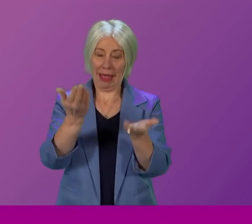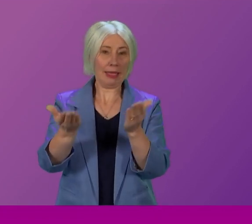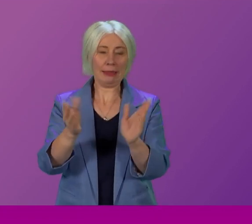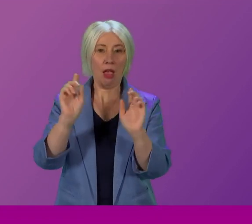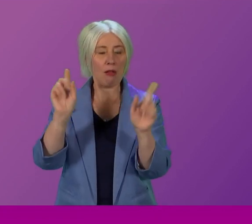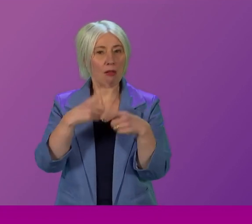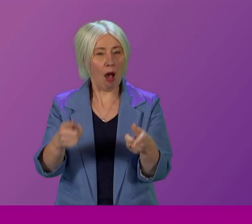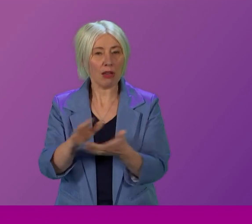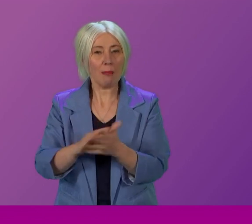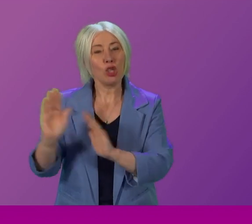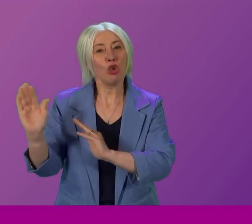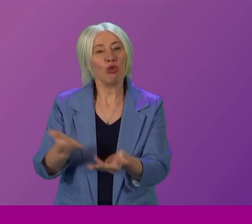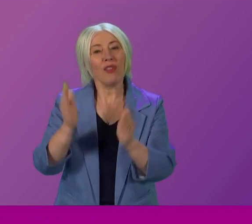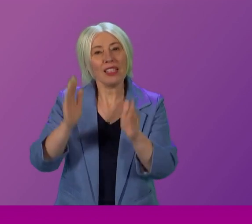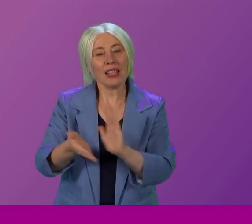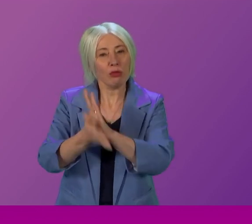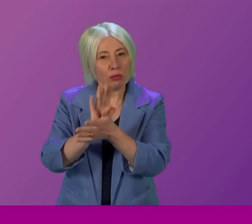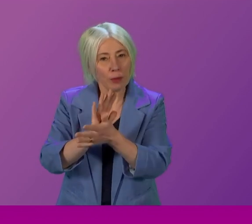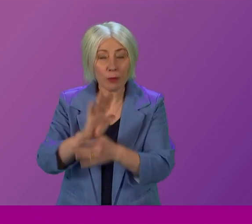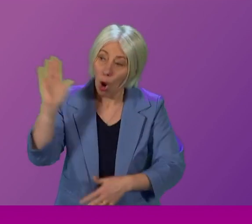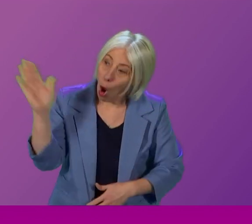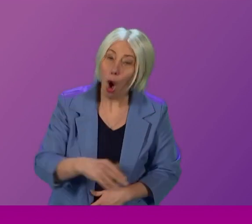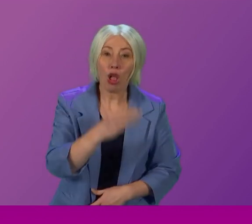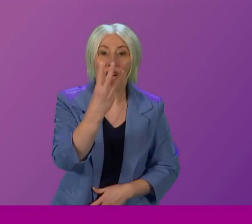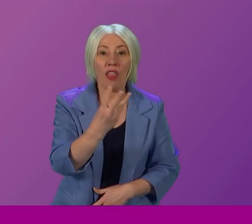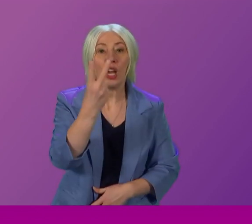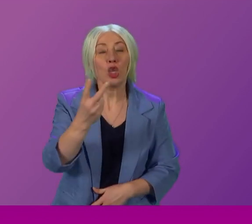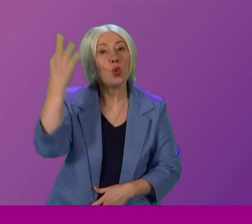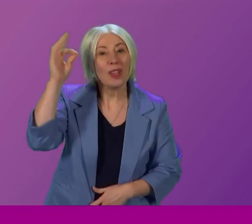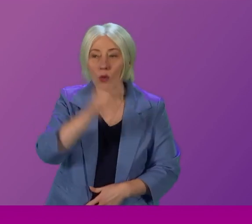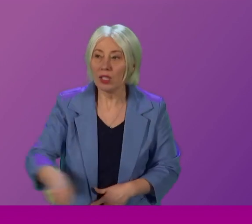local services. All of Scotland’s 32 councils are united in opposition